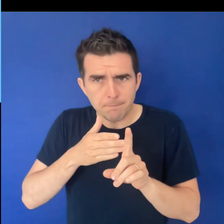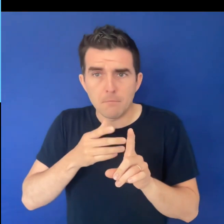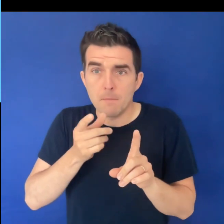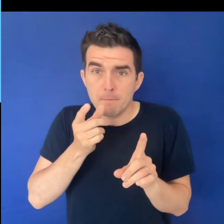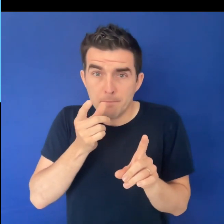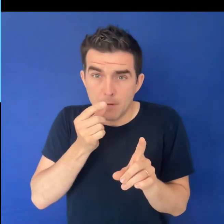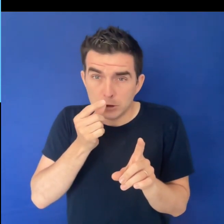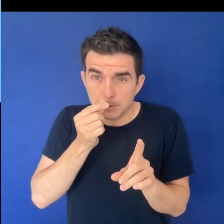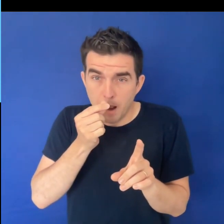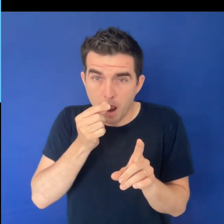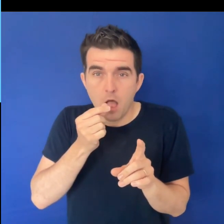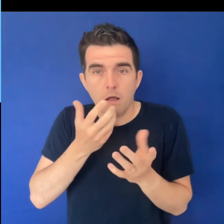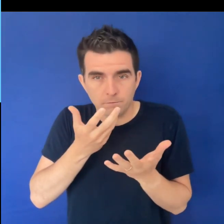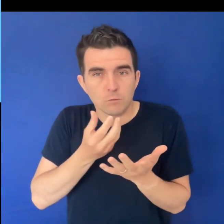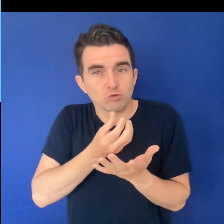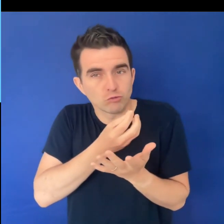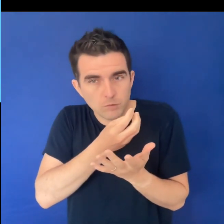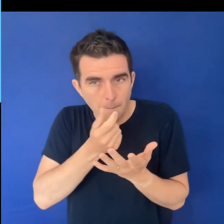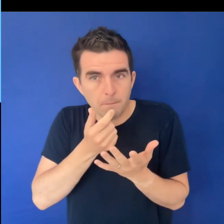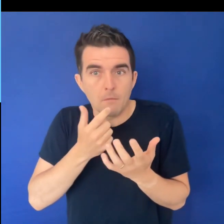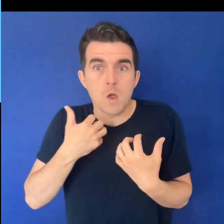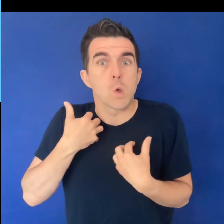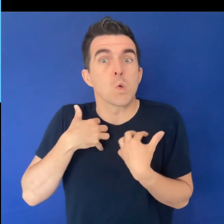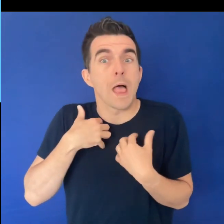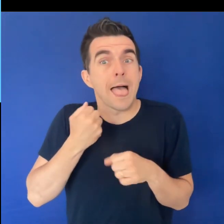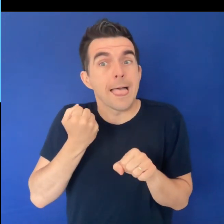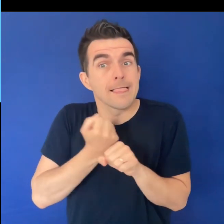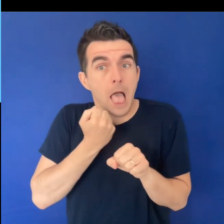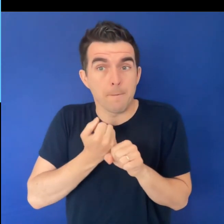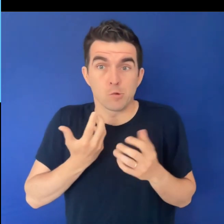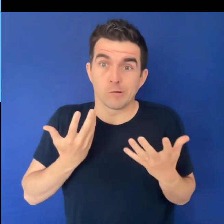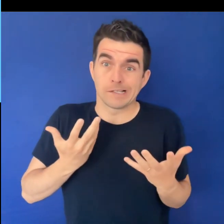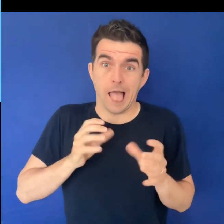of interesting games shown today that are going to be playable for you, no matter who you are.